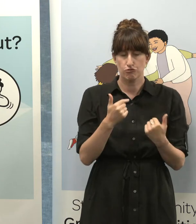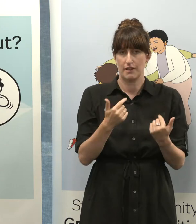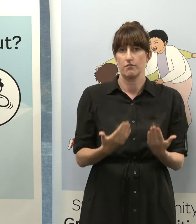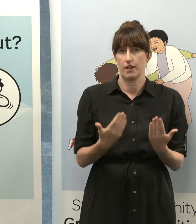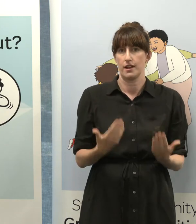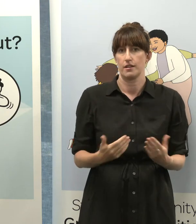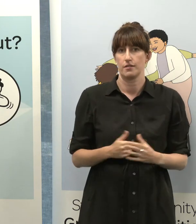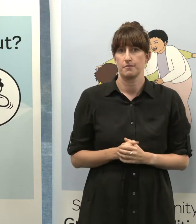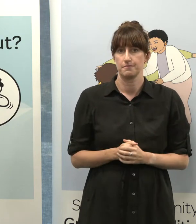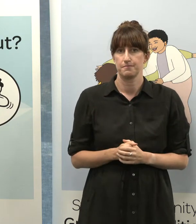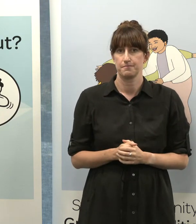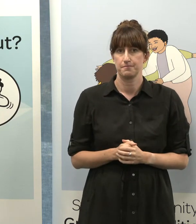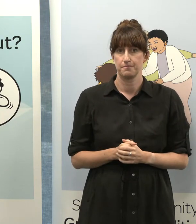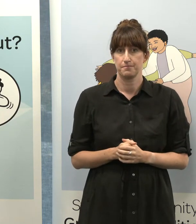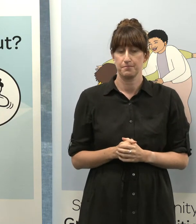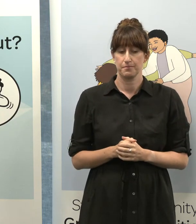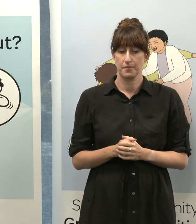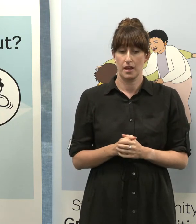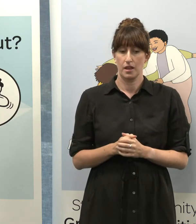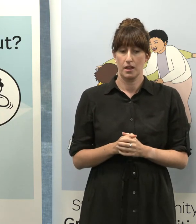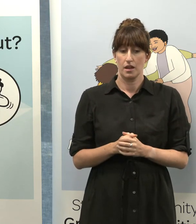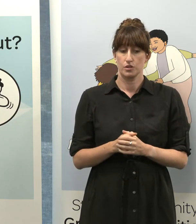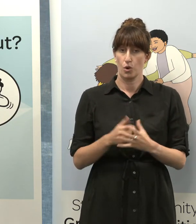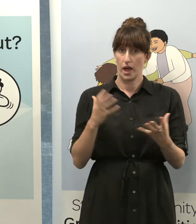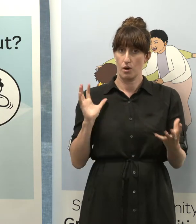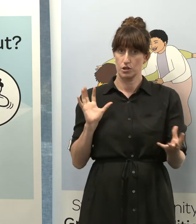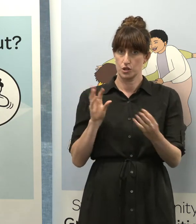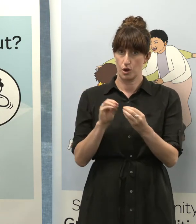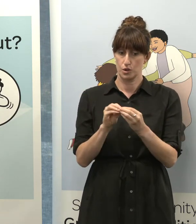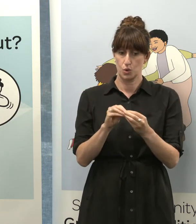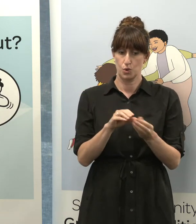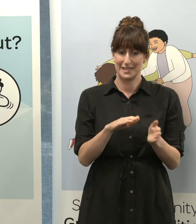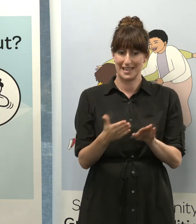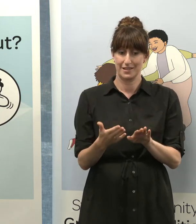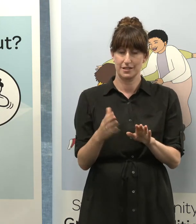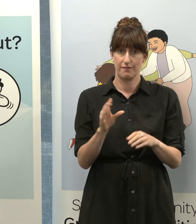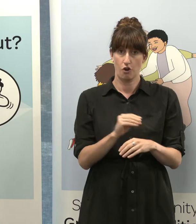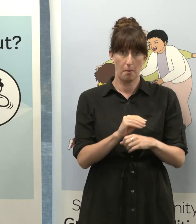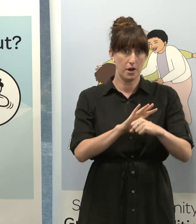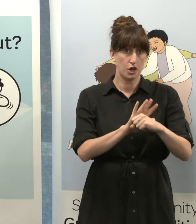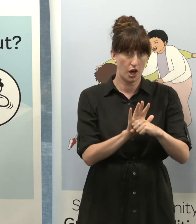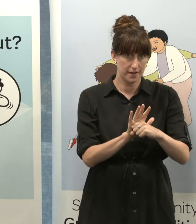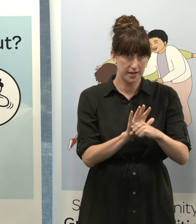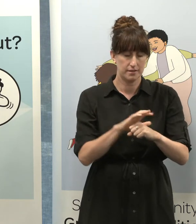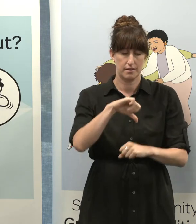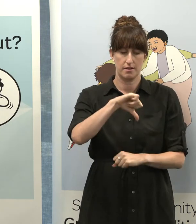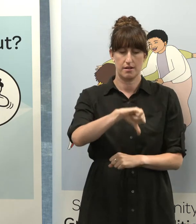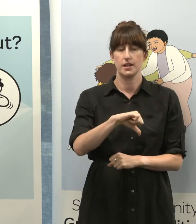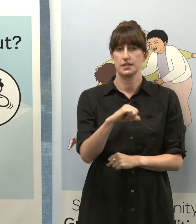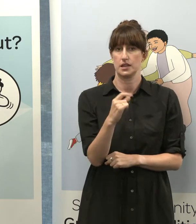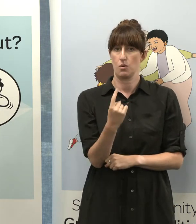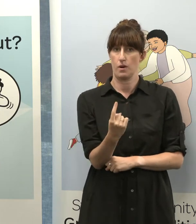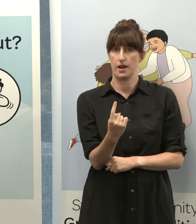In particular, in this last period of weeks.